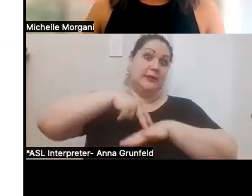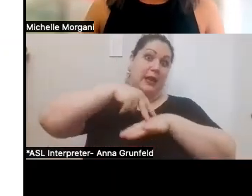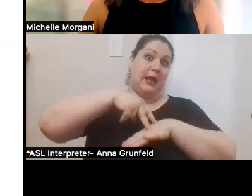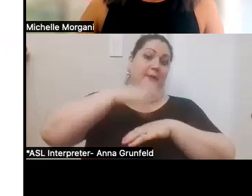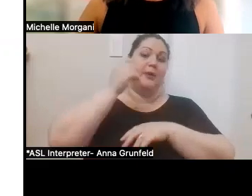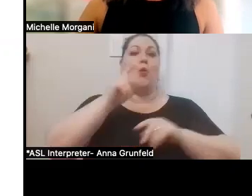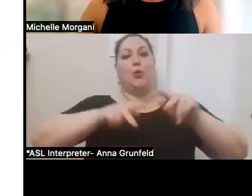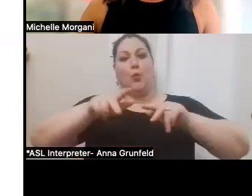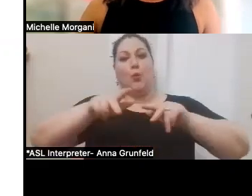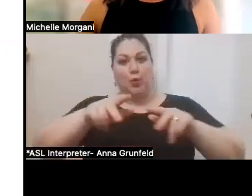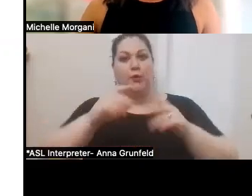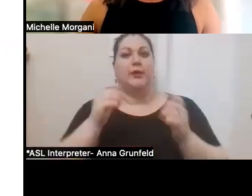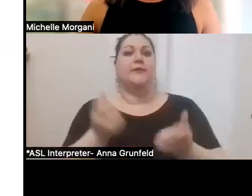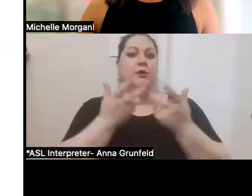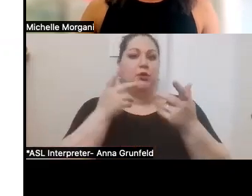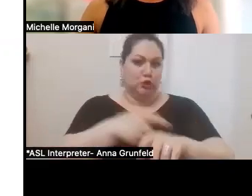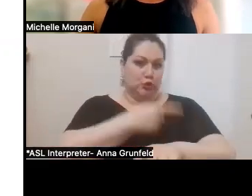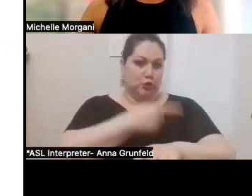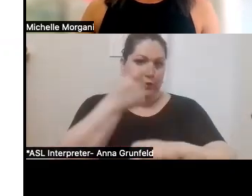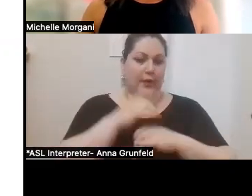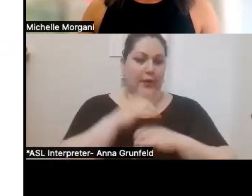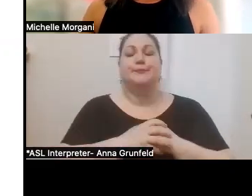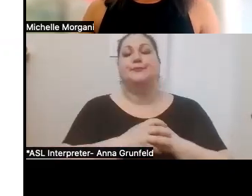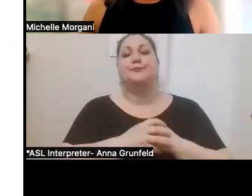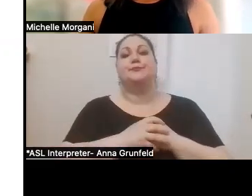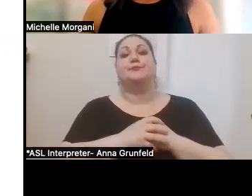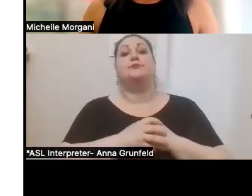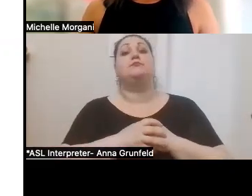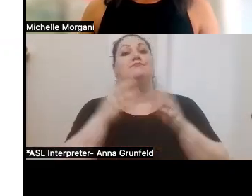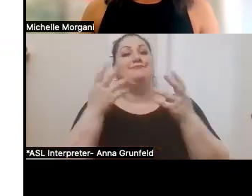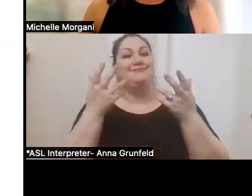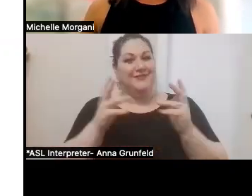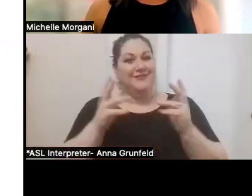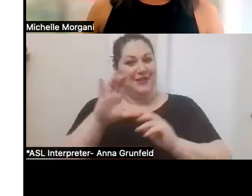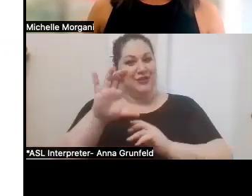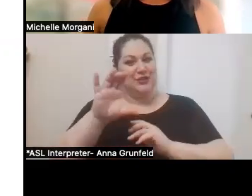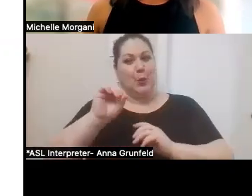And again, we've completed the COPM with the student and they have indicated that their